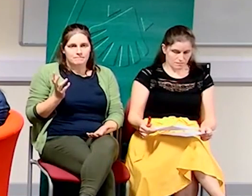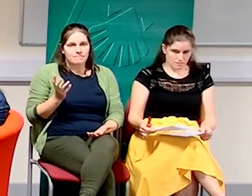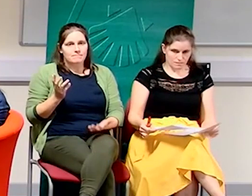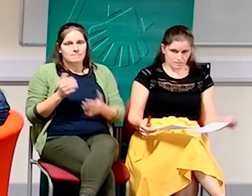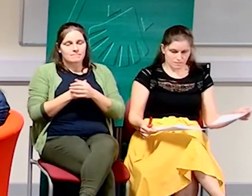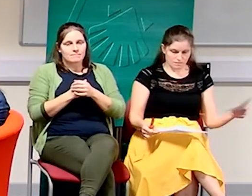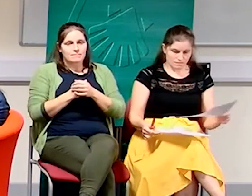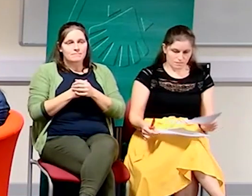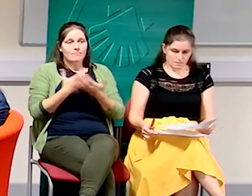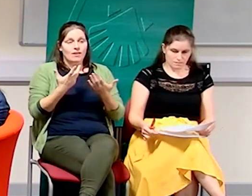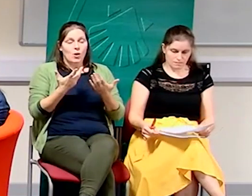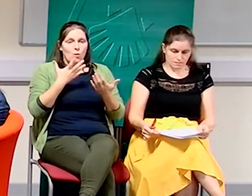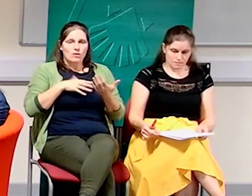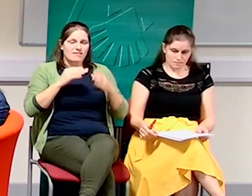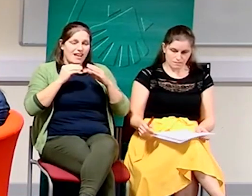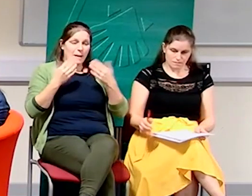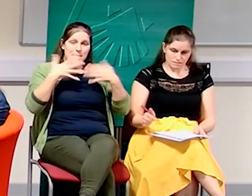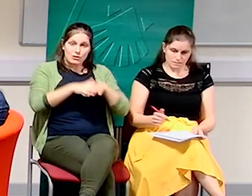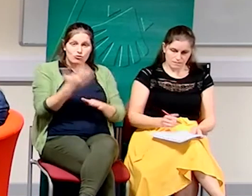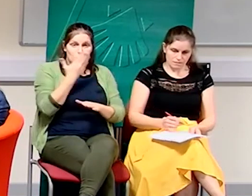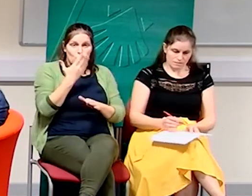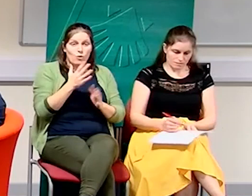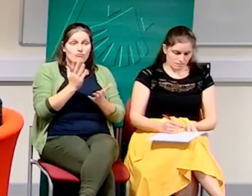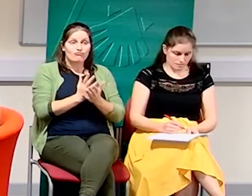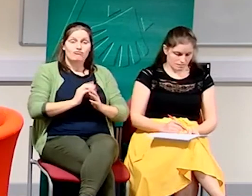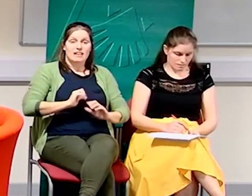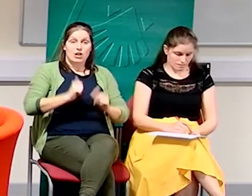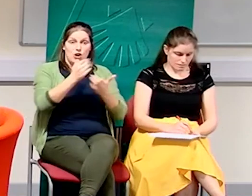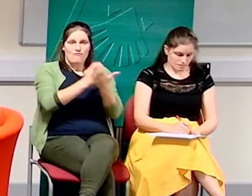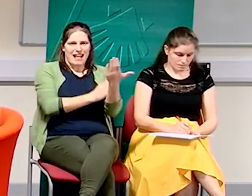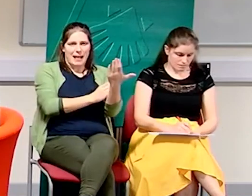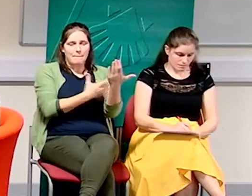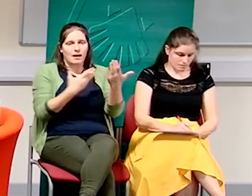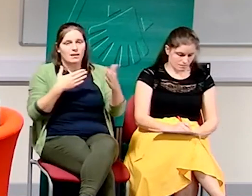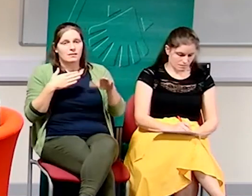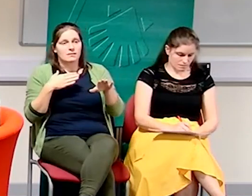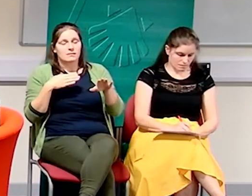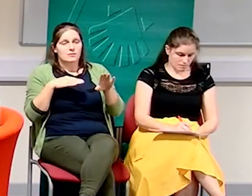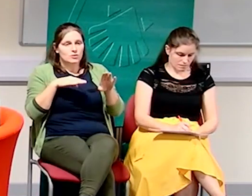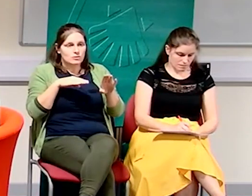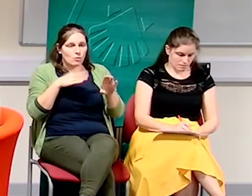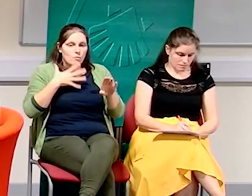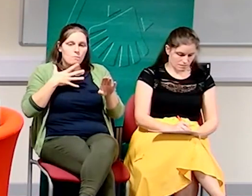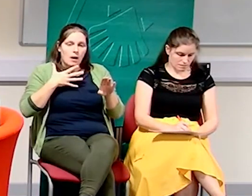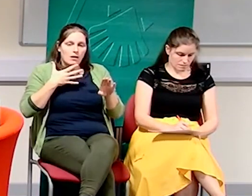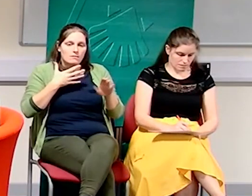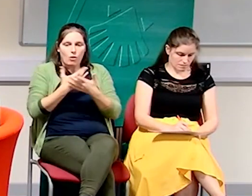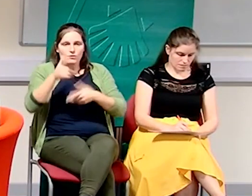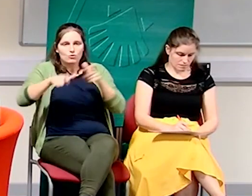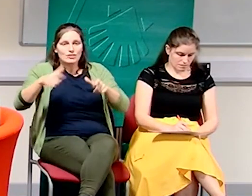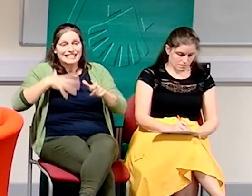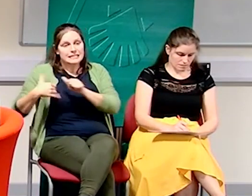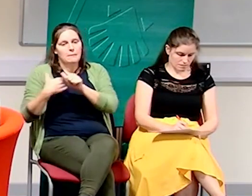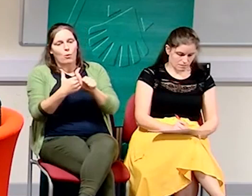mainstream school where possible and support at school when they need it um I love that I